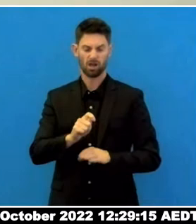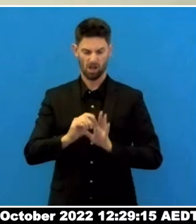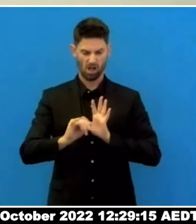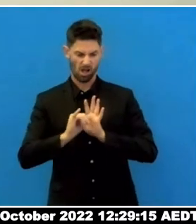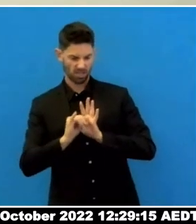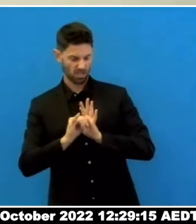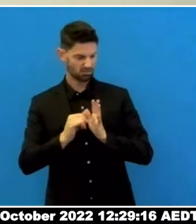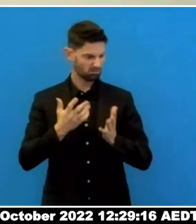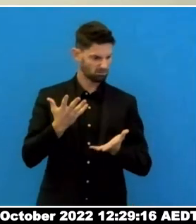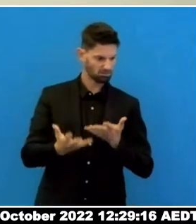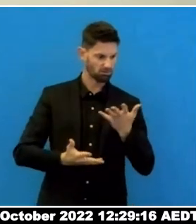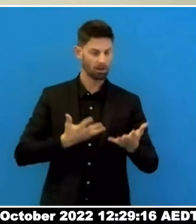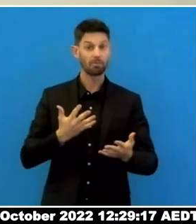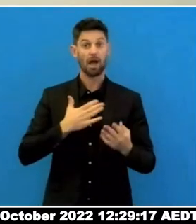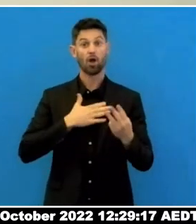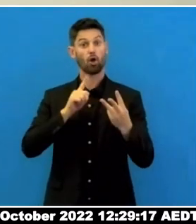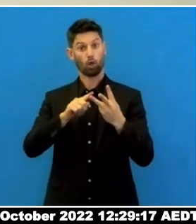and that's where our third recovery goal comes from.